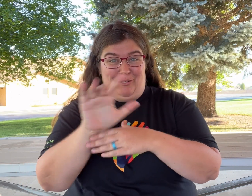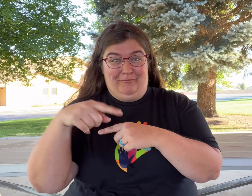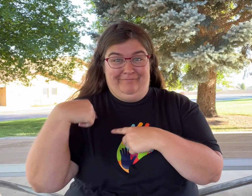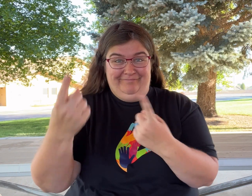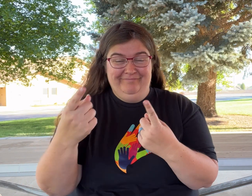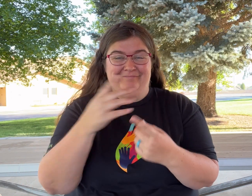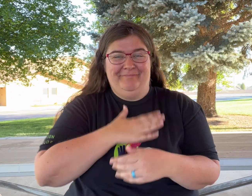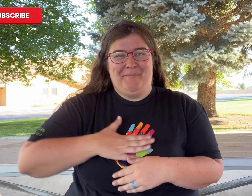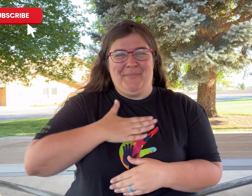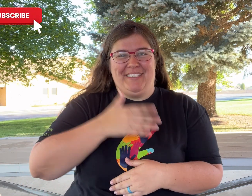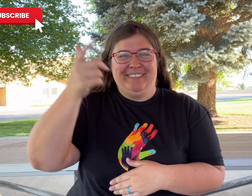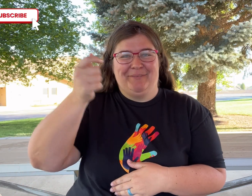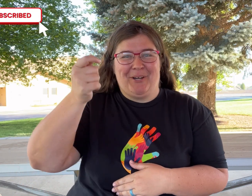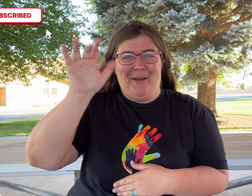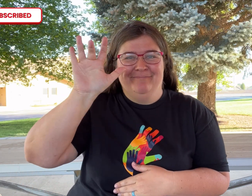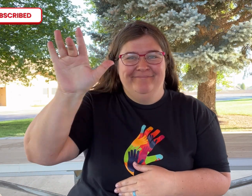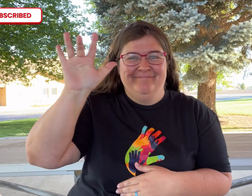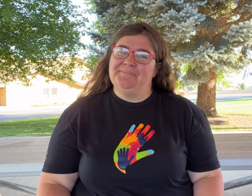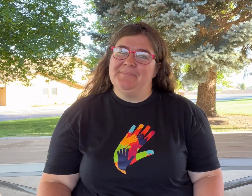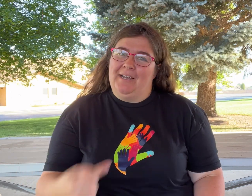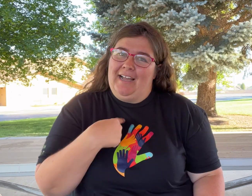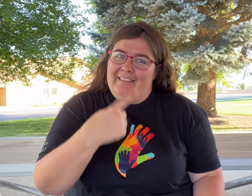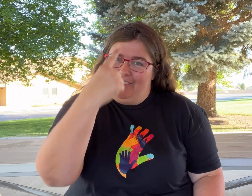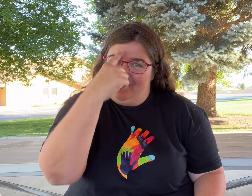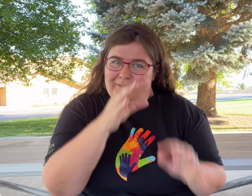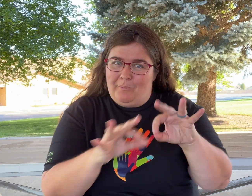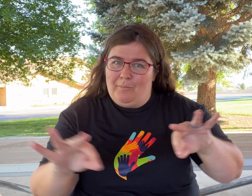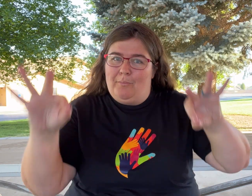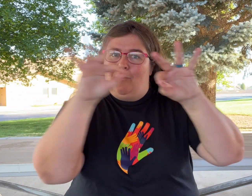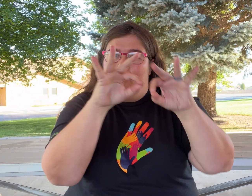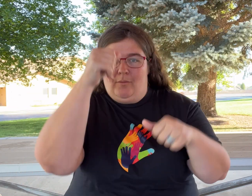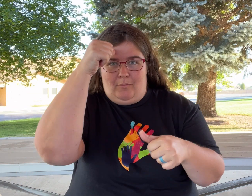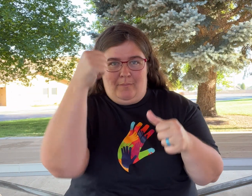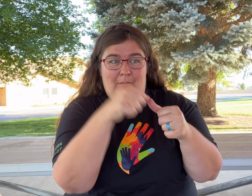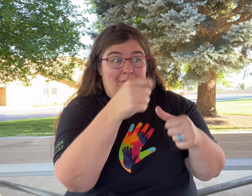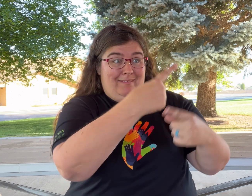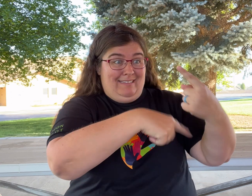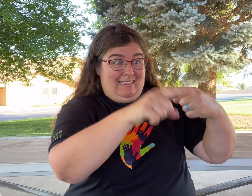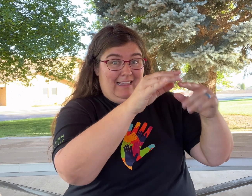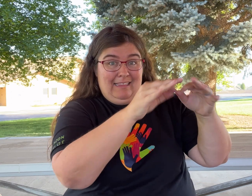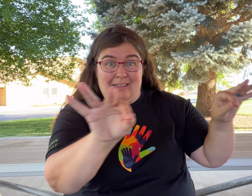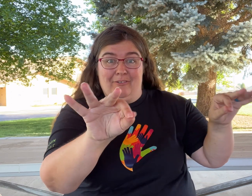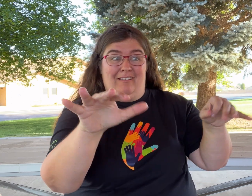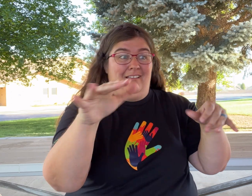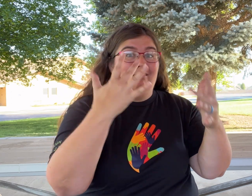this video so far, please remember to subscribe. I think it's important to remember sign language